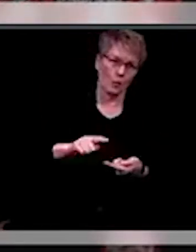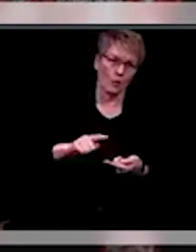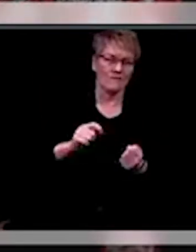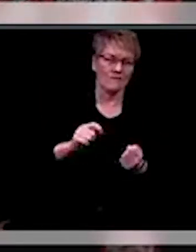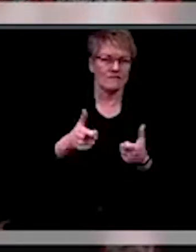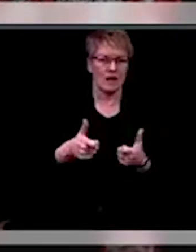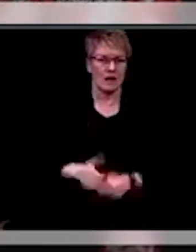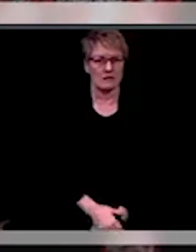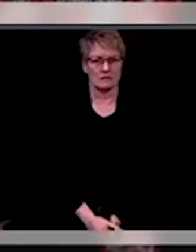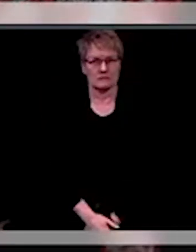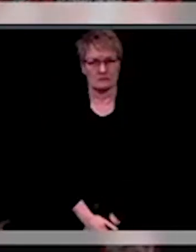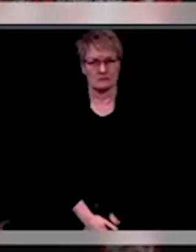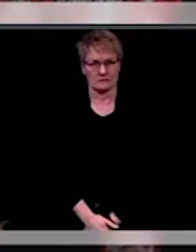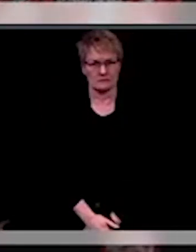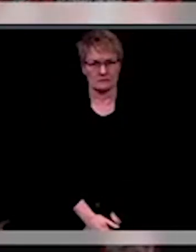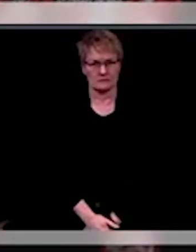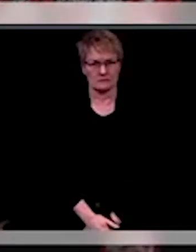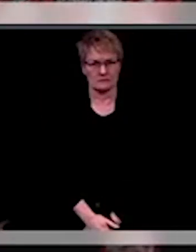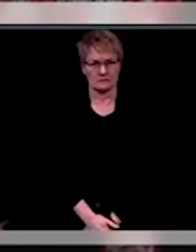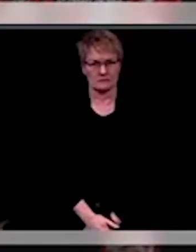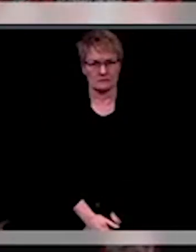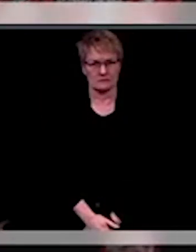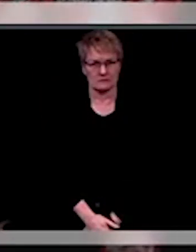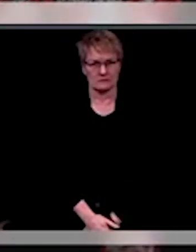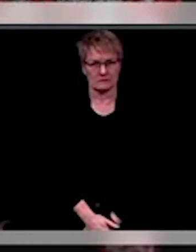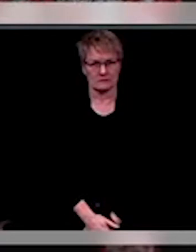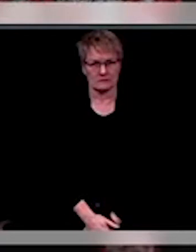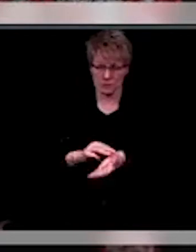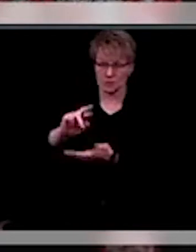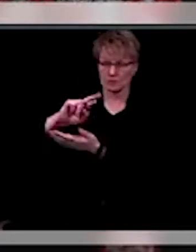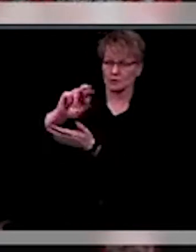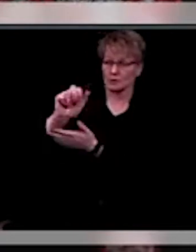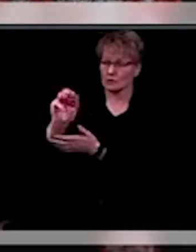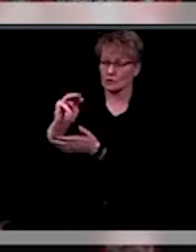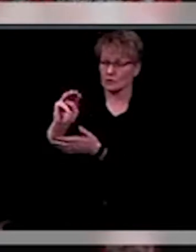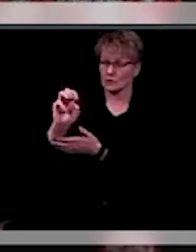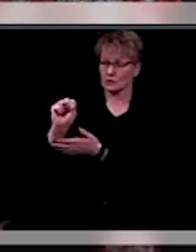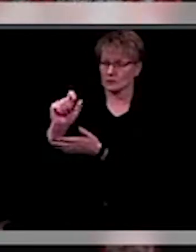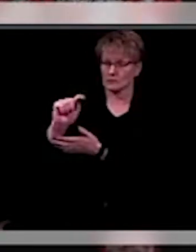Right. And we really need the community's participation and help with that, and